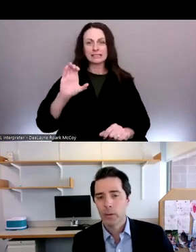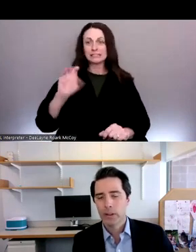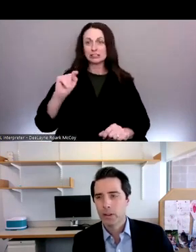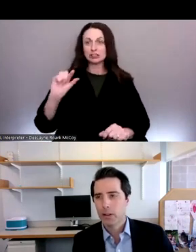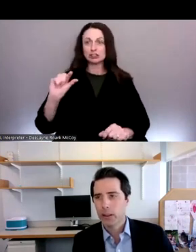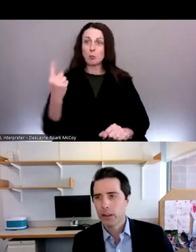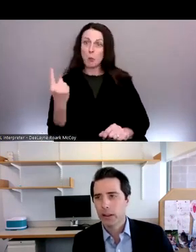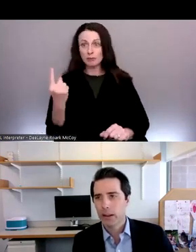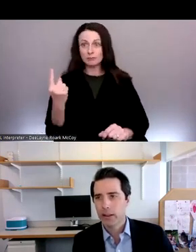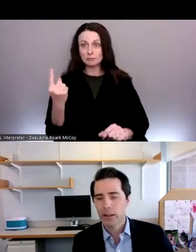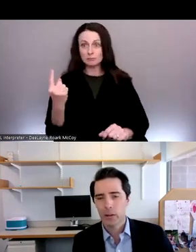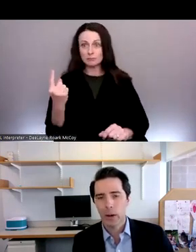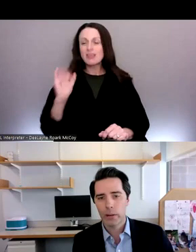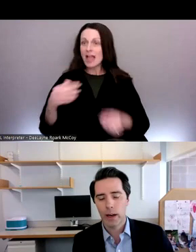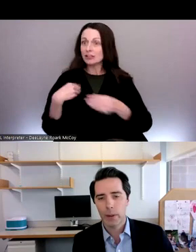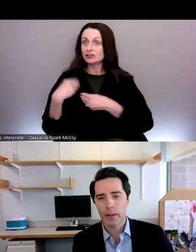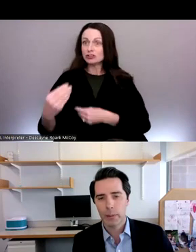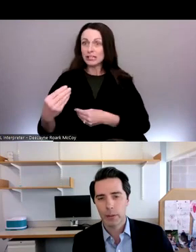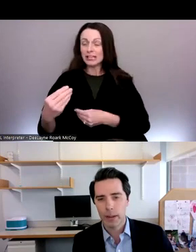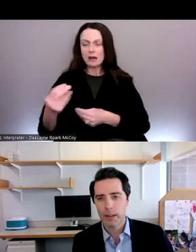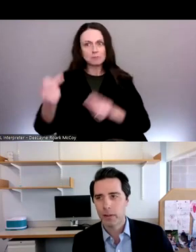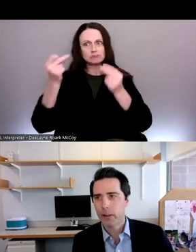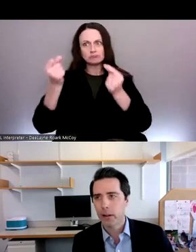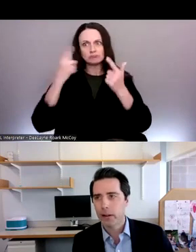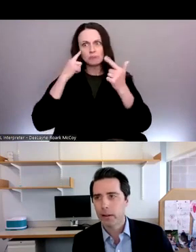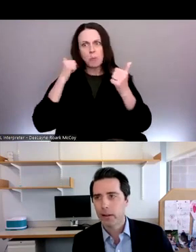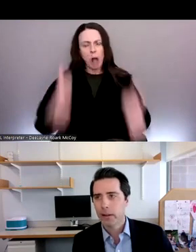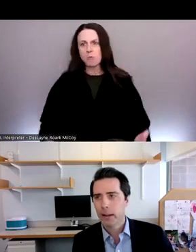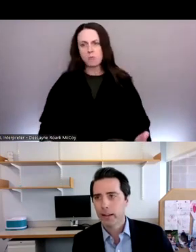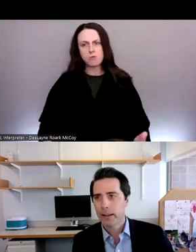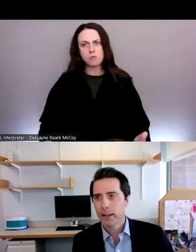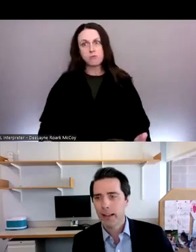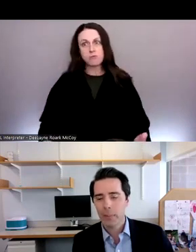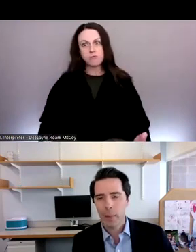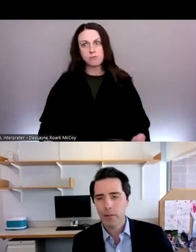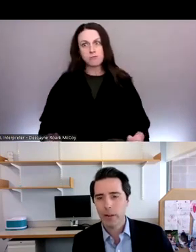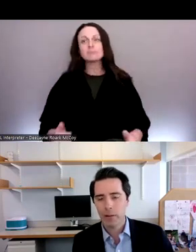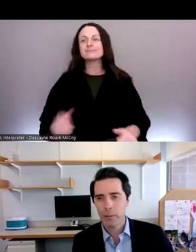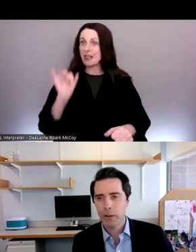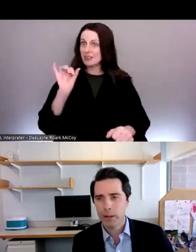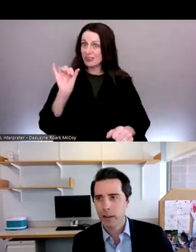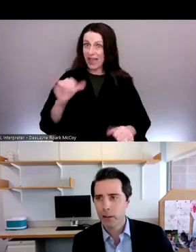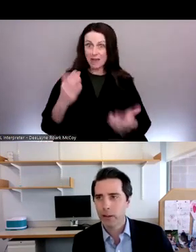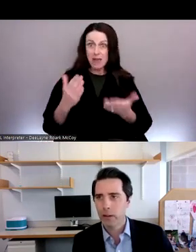which is a gene that causes quite rapidly Progressive hearing loss and